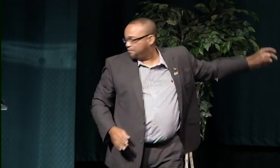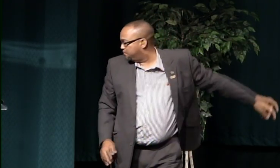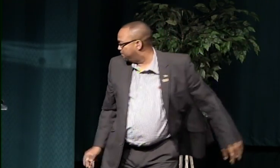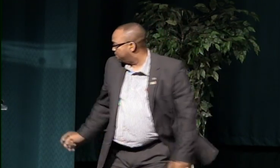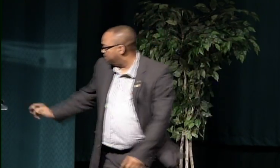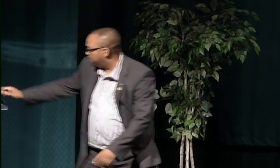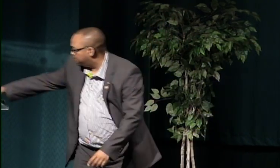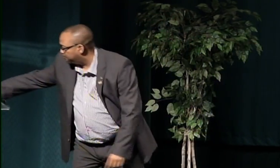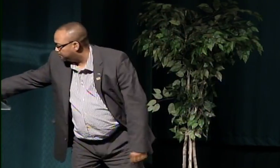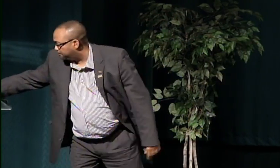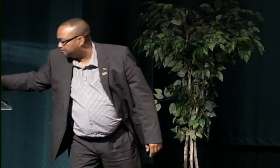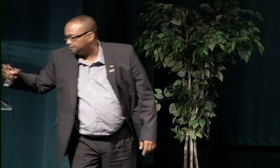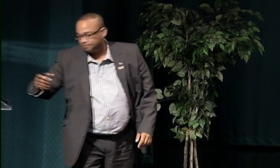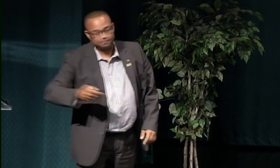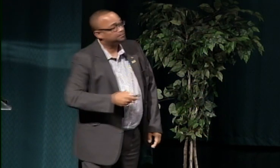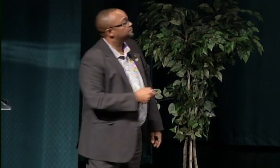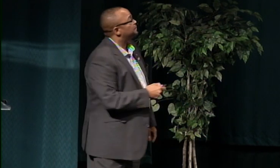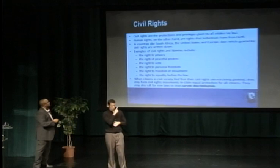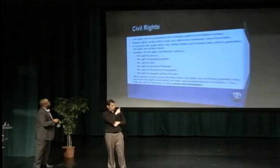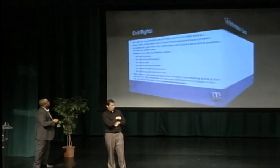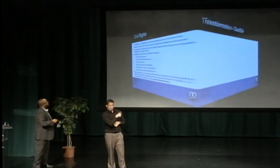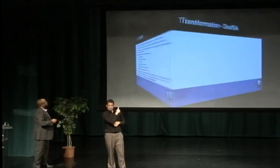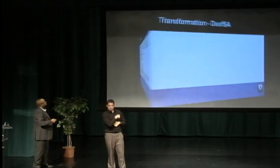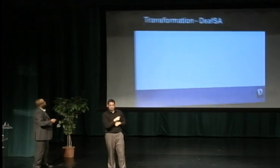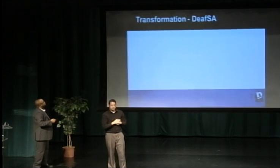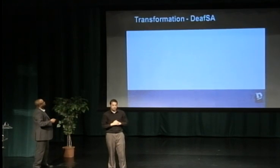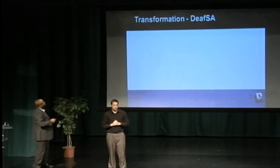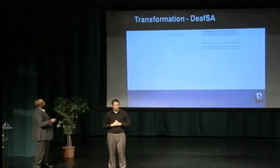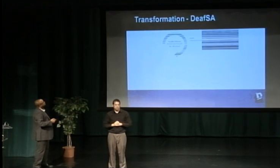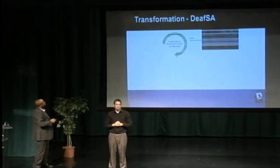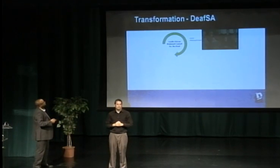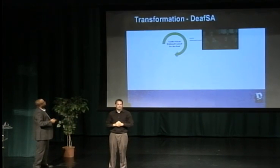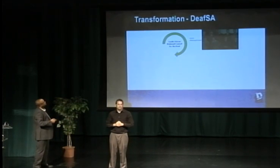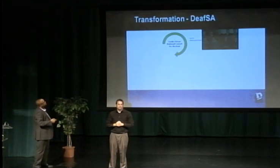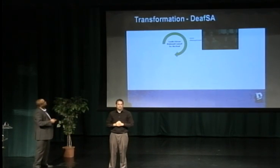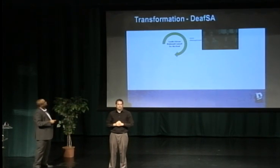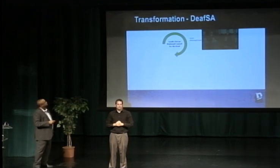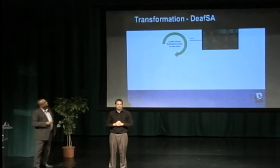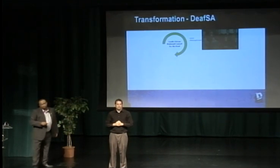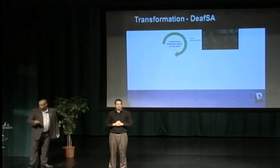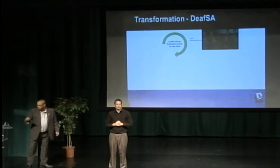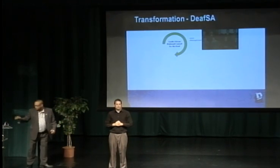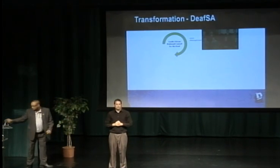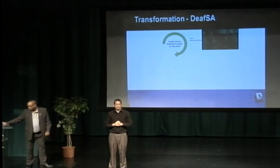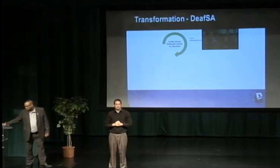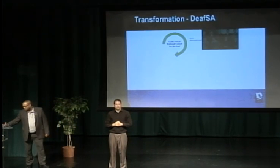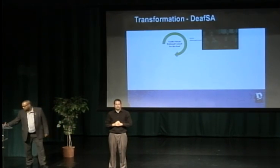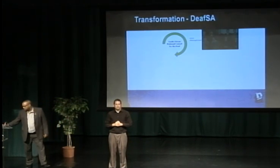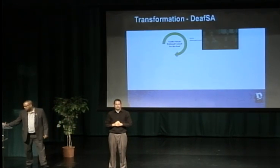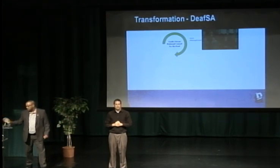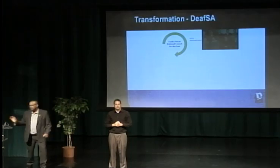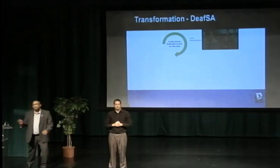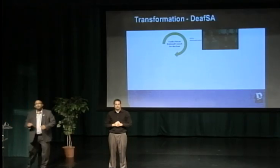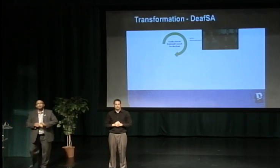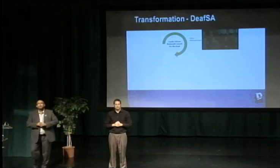laws are then created to protect them.